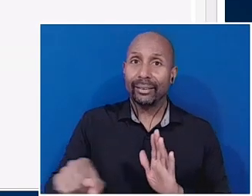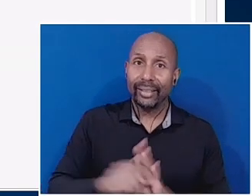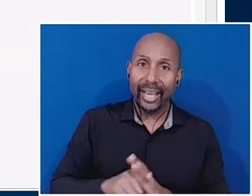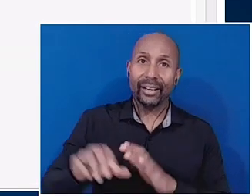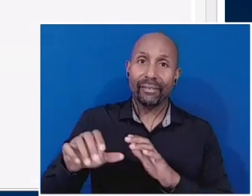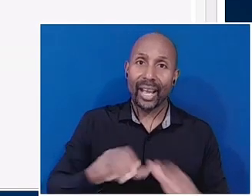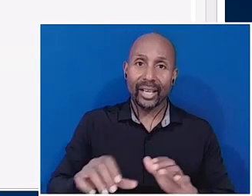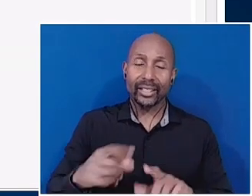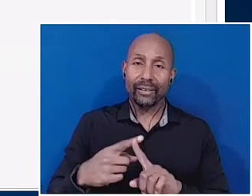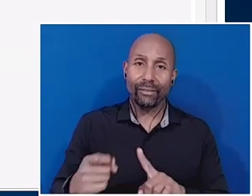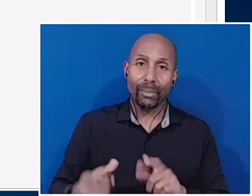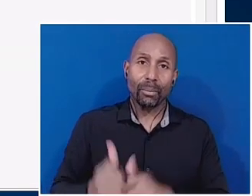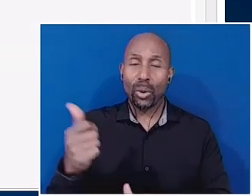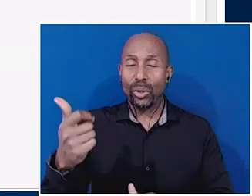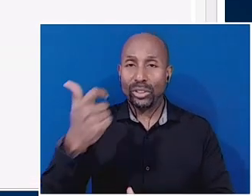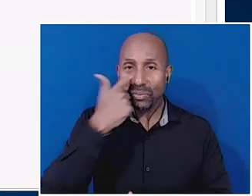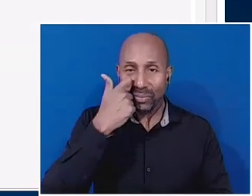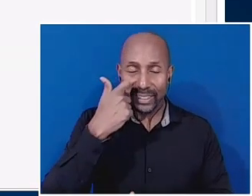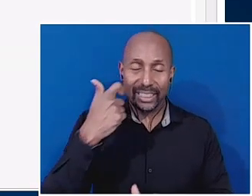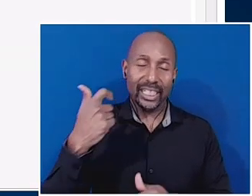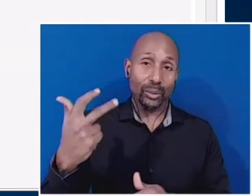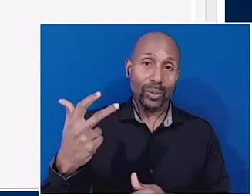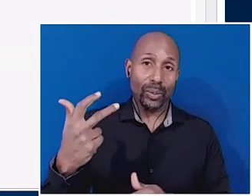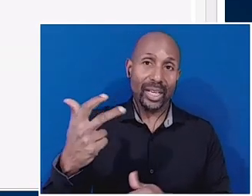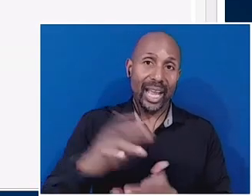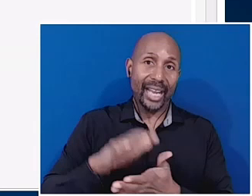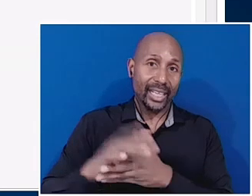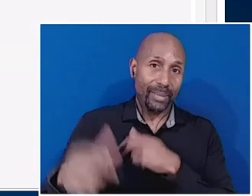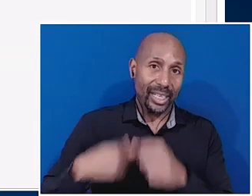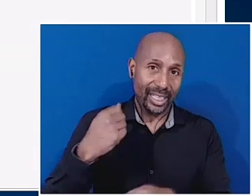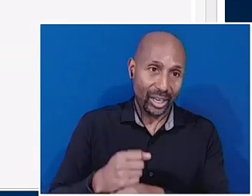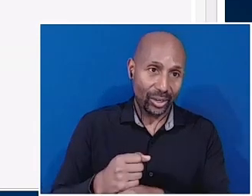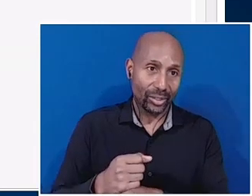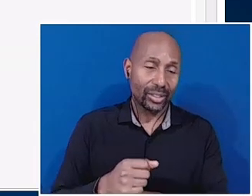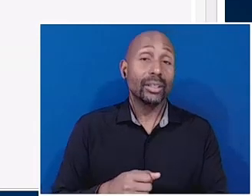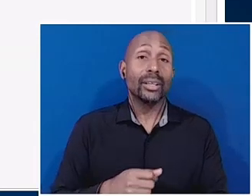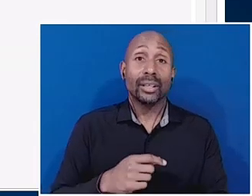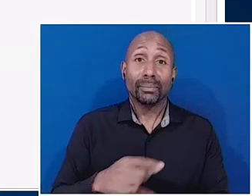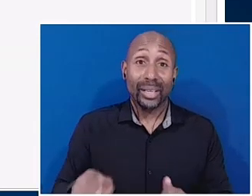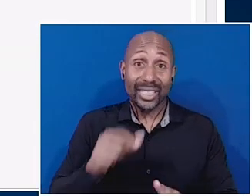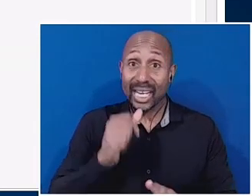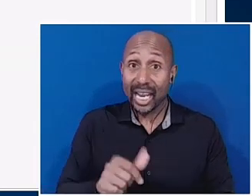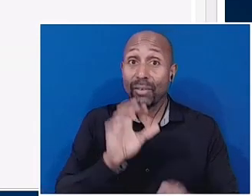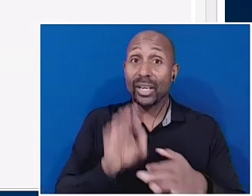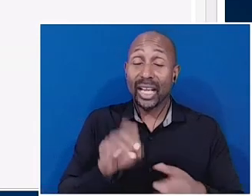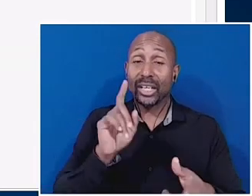academic years unrelated to the purpose of the sub change that's made here, no matter